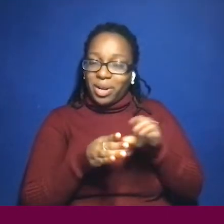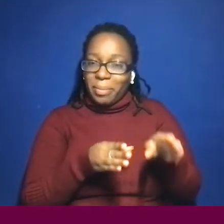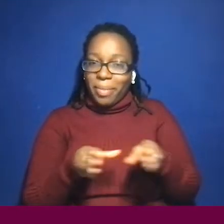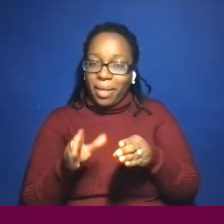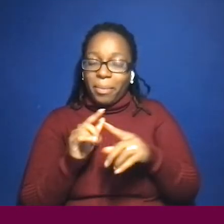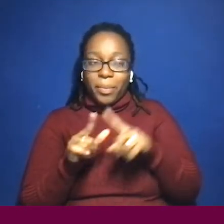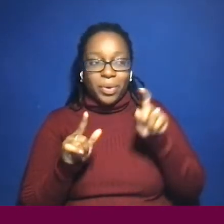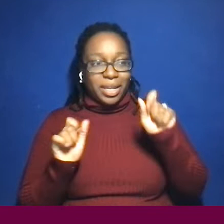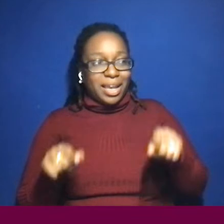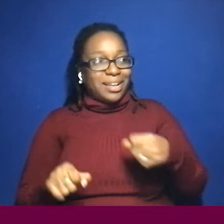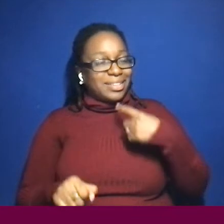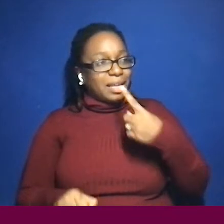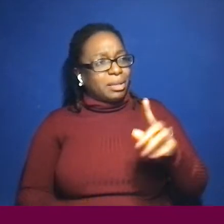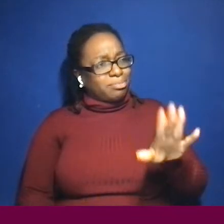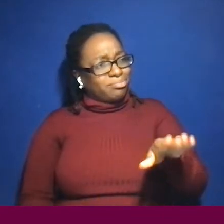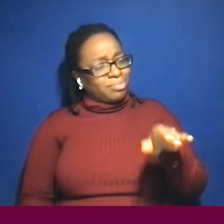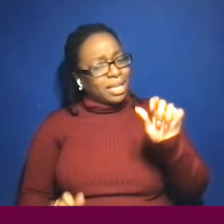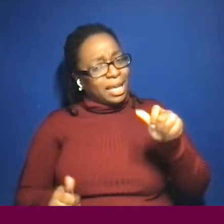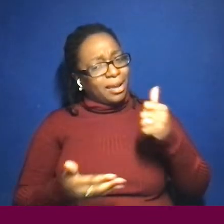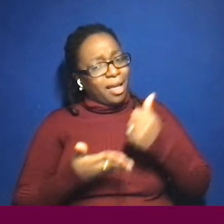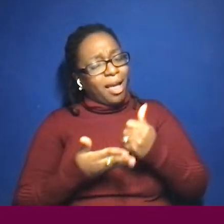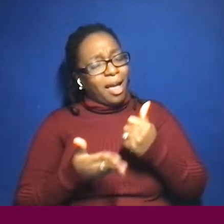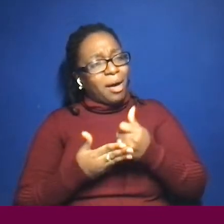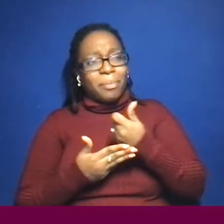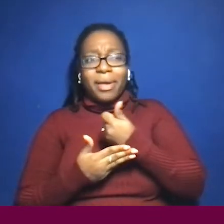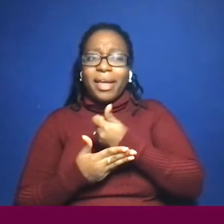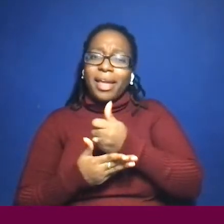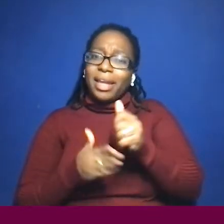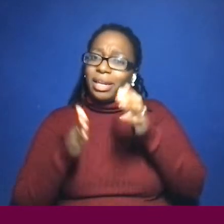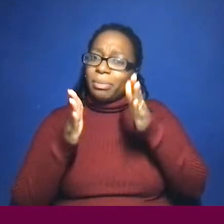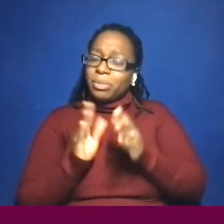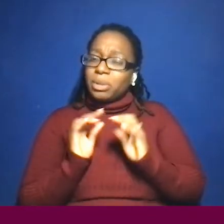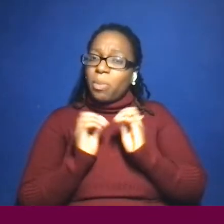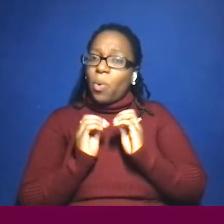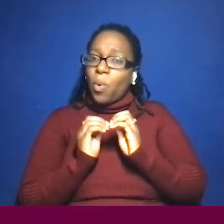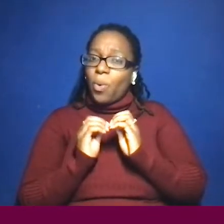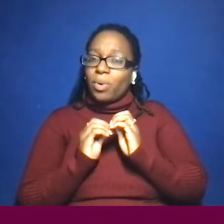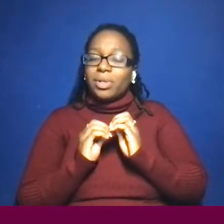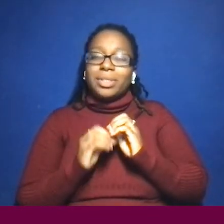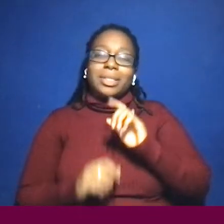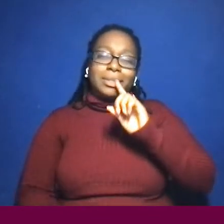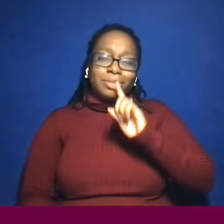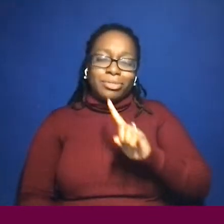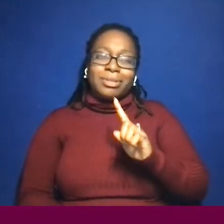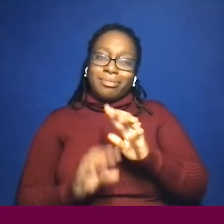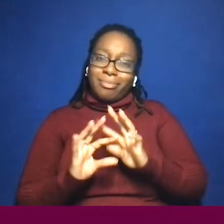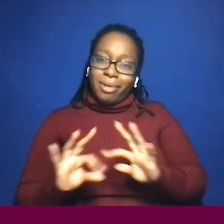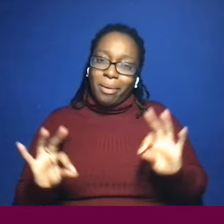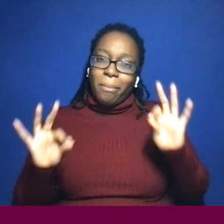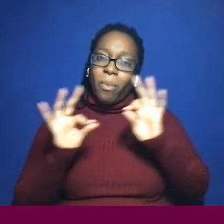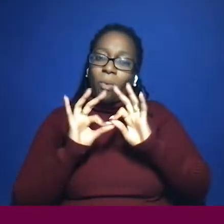might actually help everybody even more." I mean, it's just such an important point that you made.